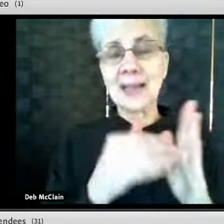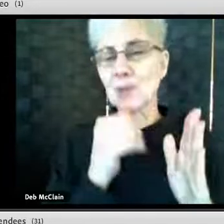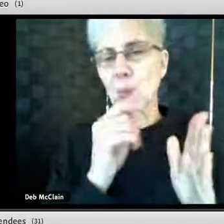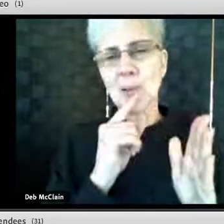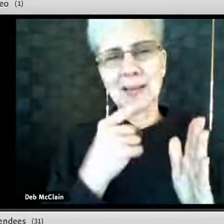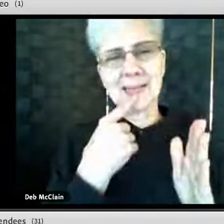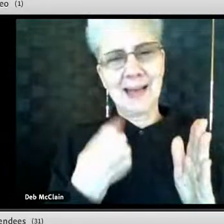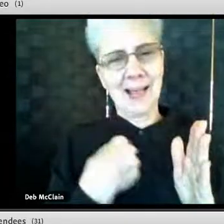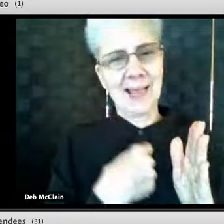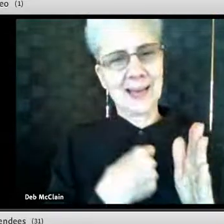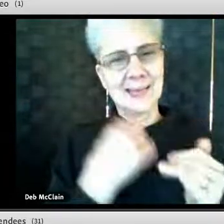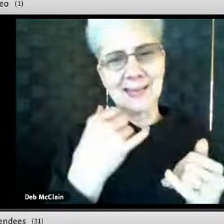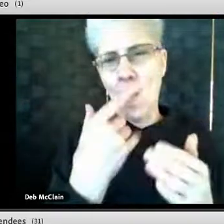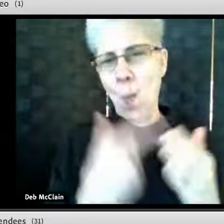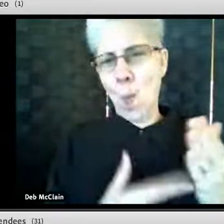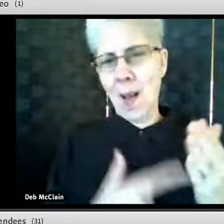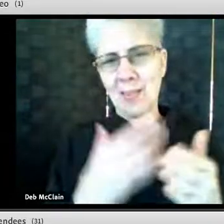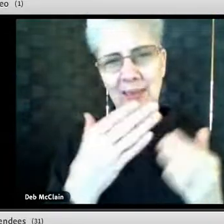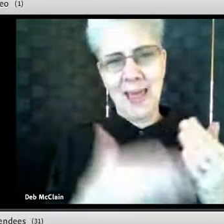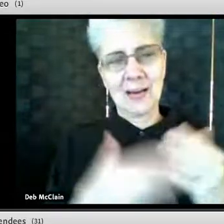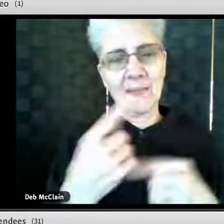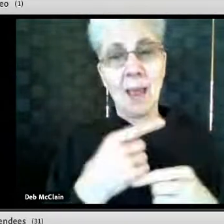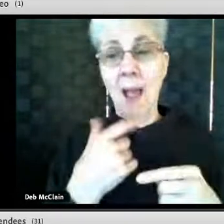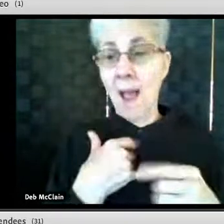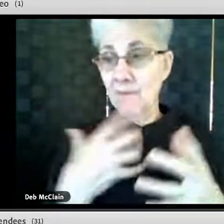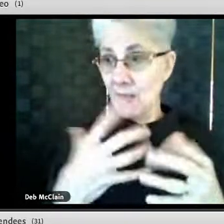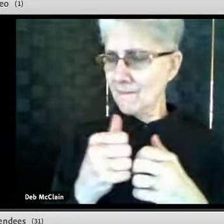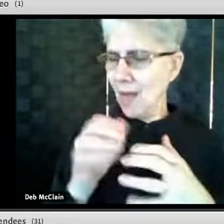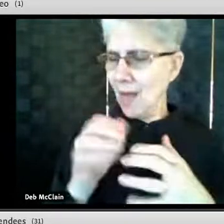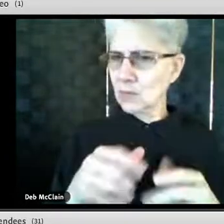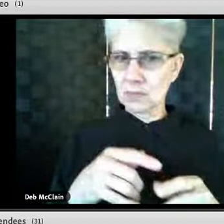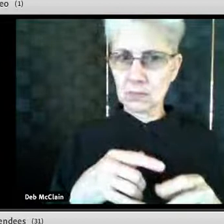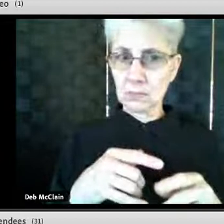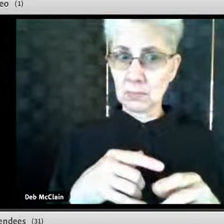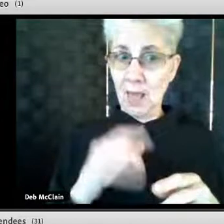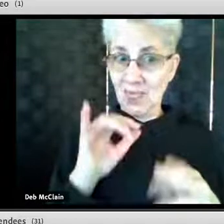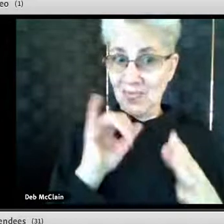because the numbers, again, don't really tell at the end of the day, so you want to, "Okay. I have a lot of followers,